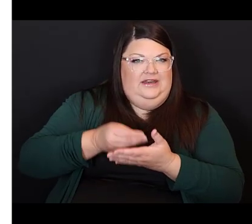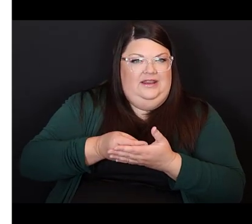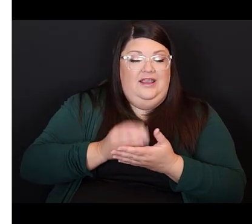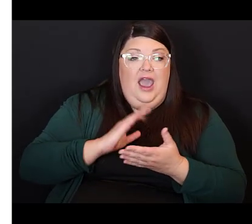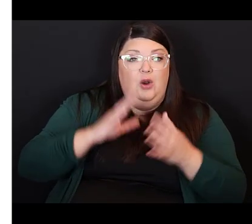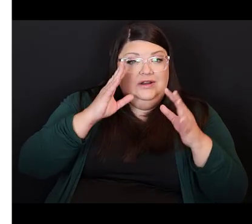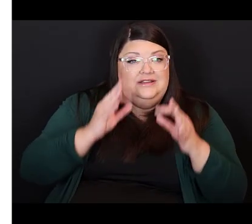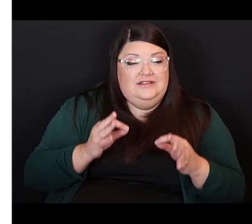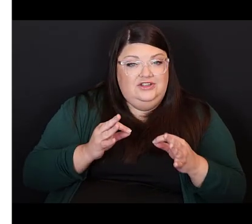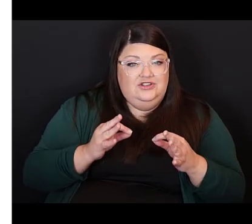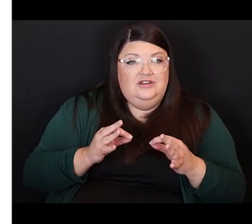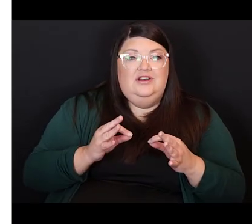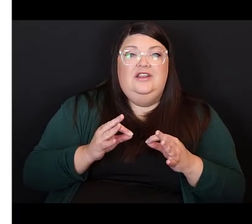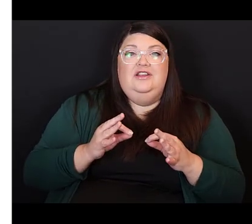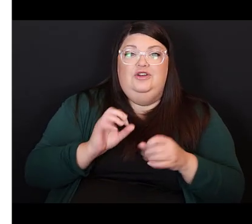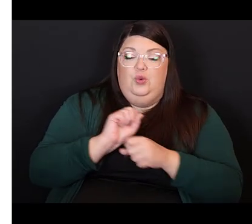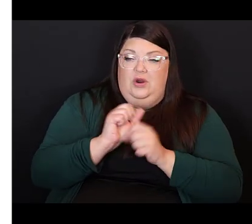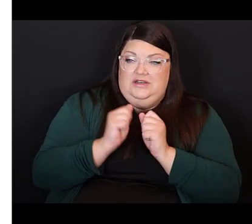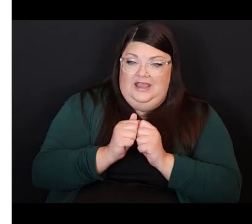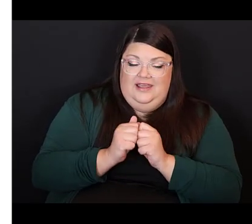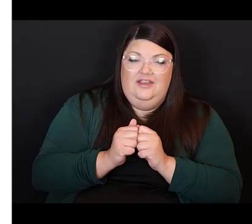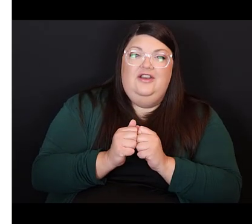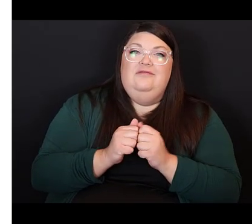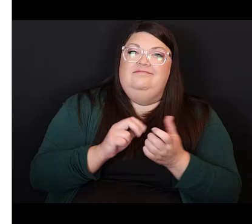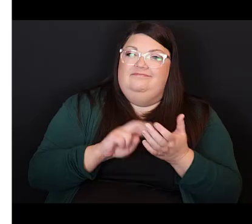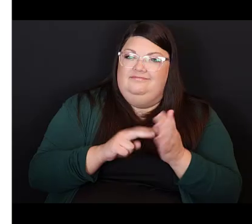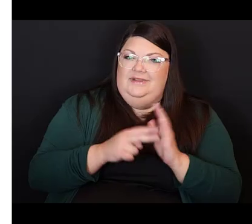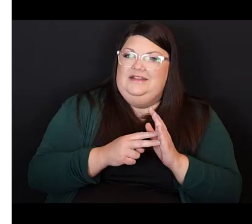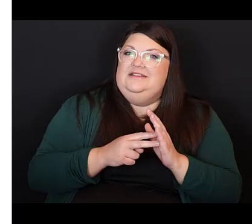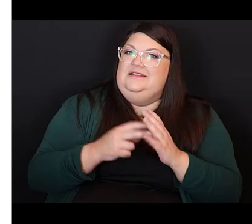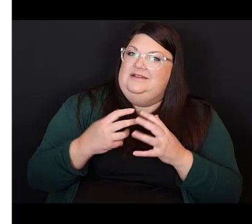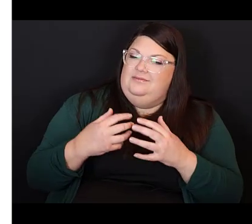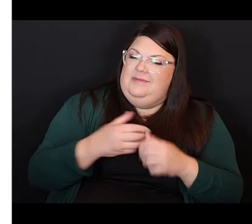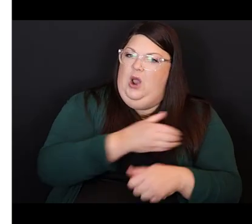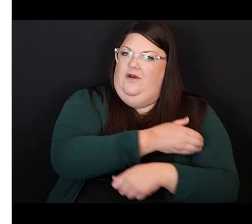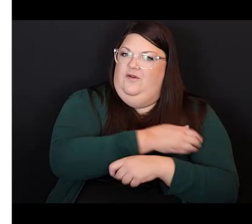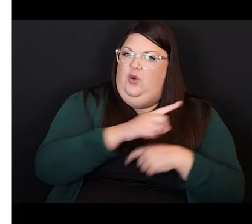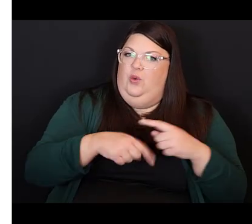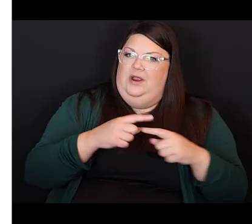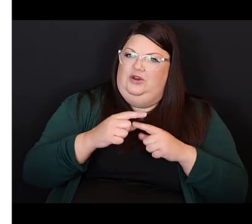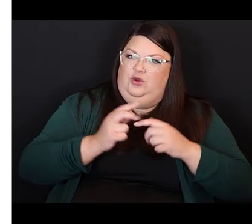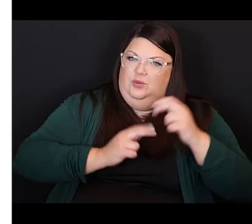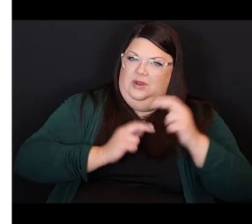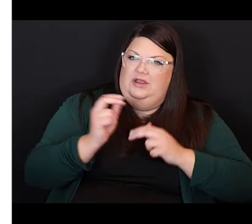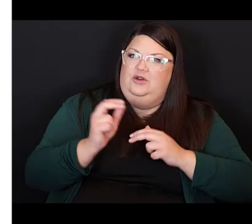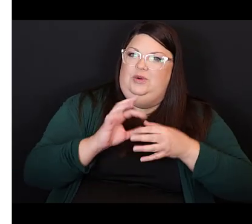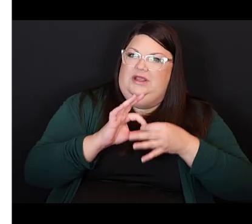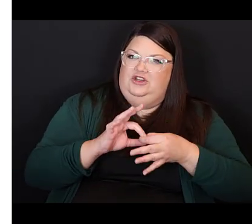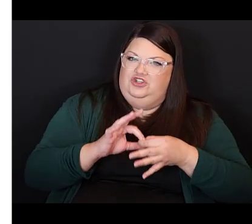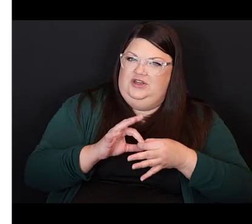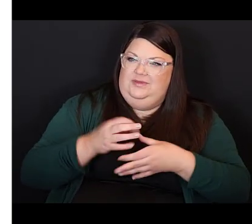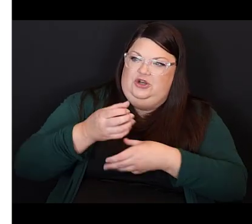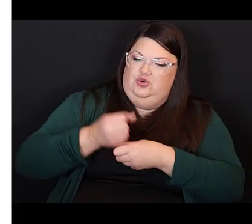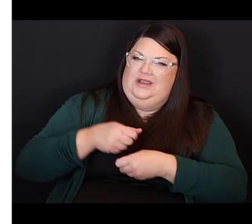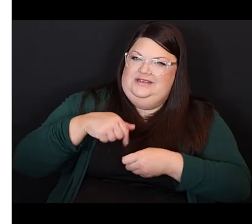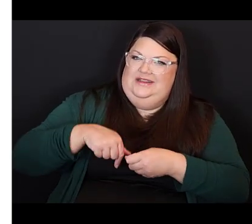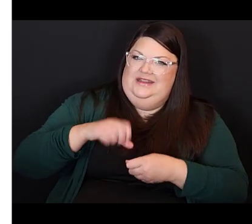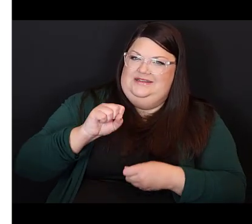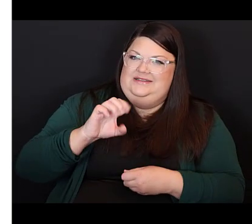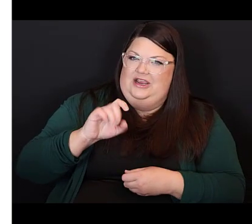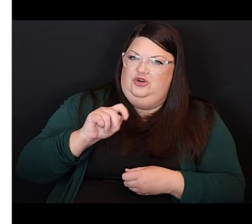together again speaks to the power of building relationships and trust in this sector over time.